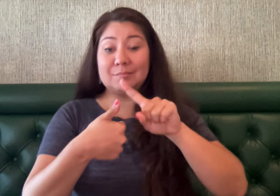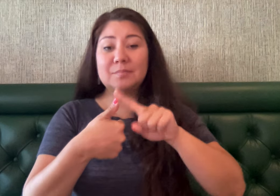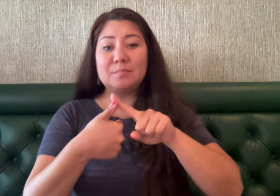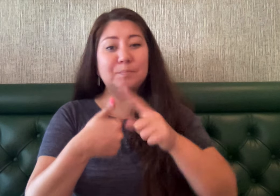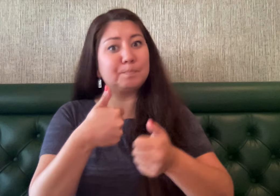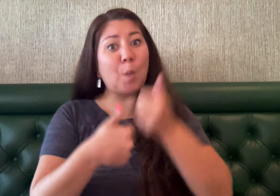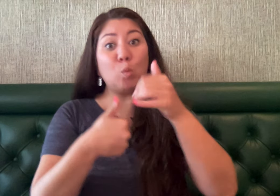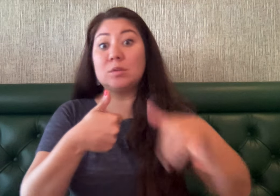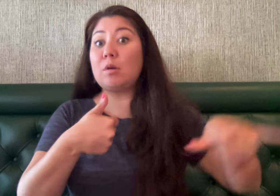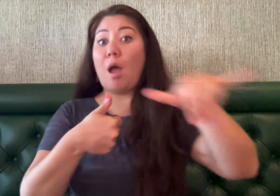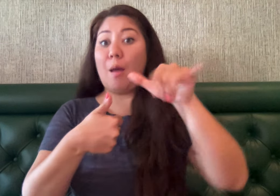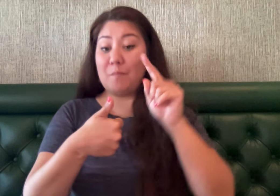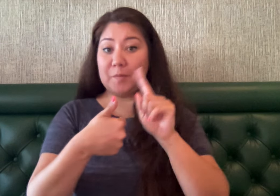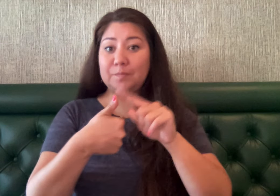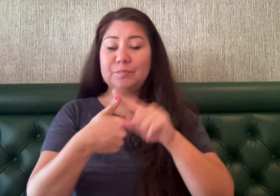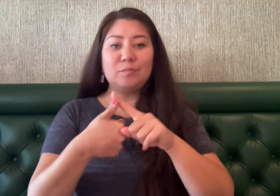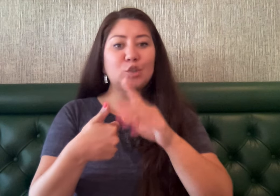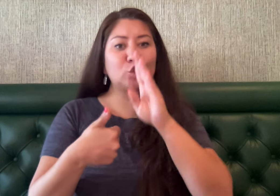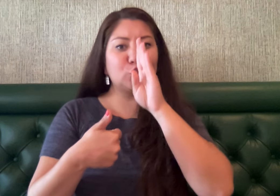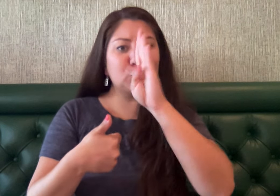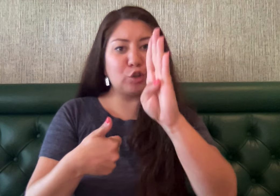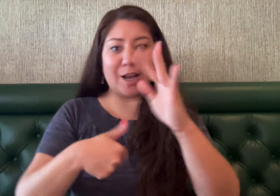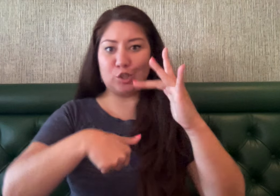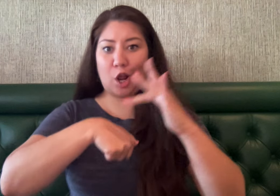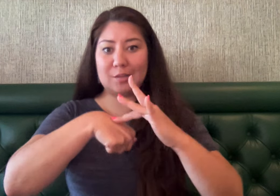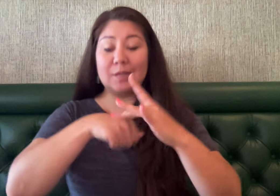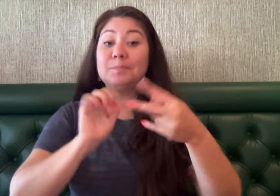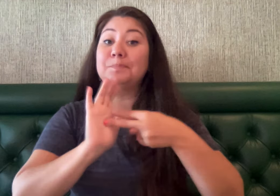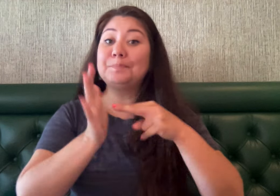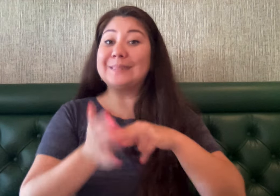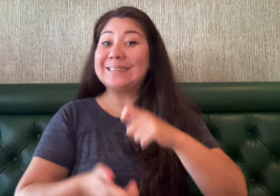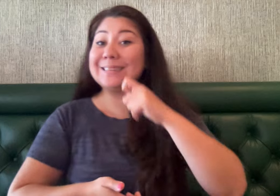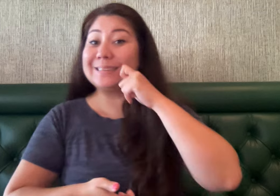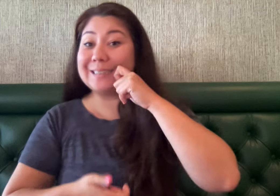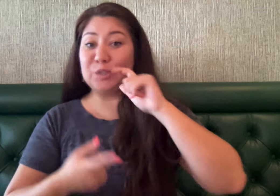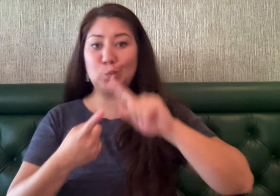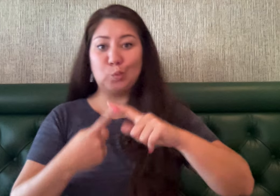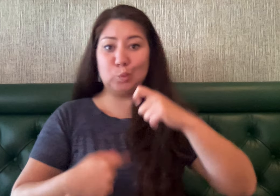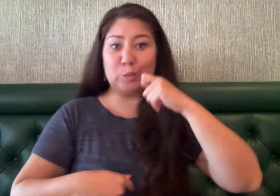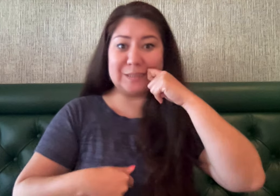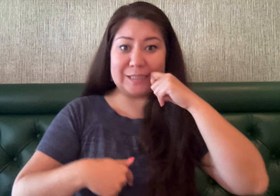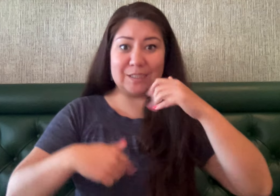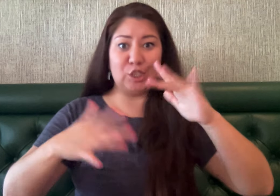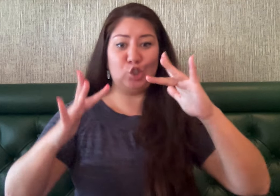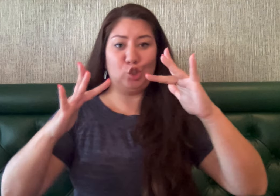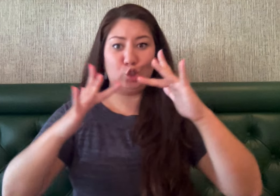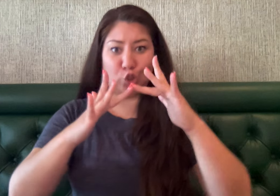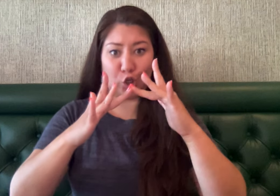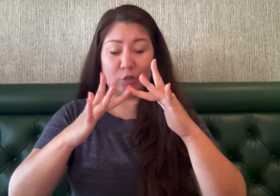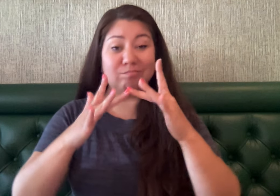Most commonly transmitted via direct contact such as skin-to-skin contact with lesions.